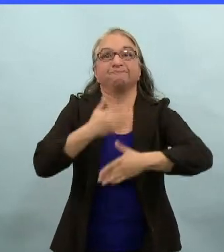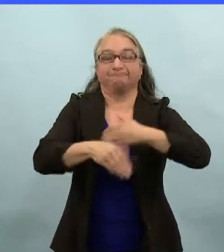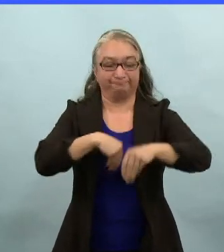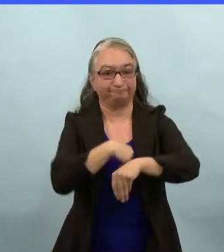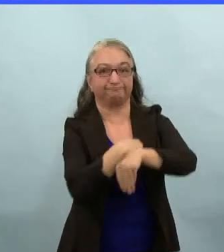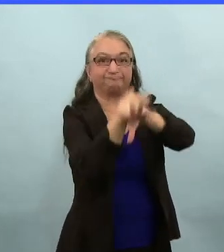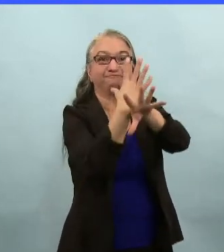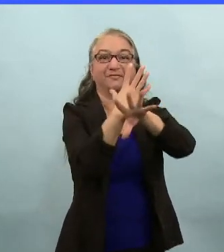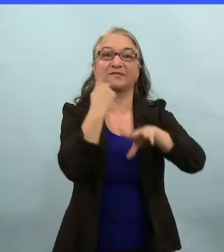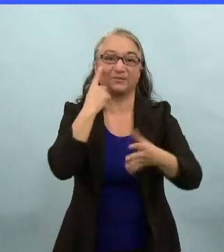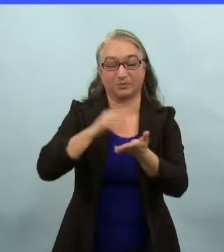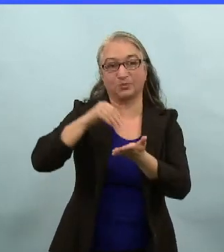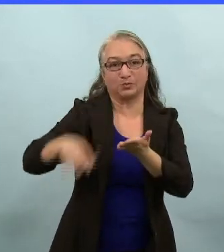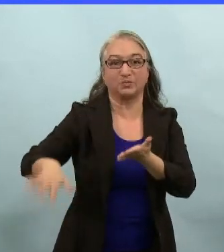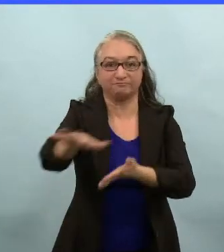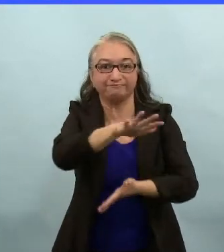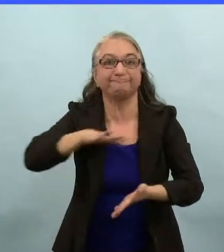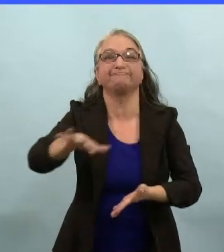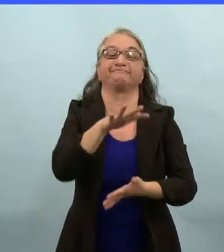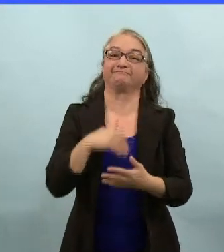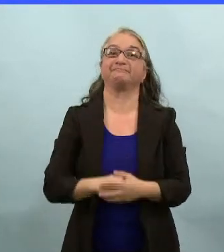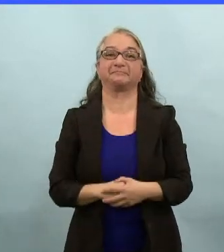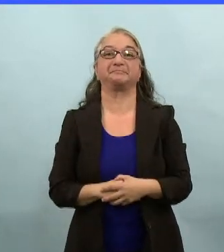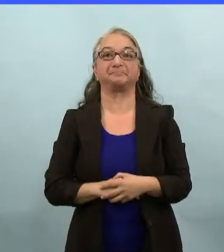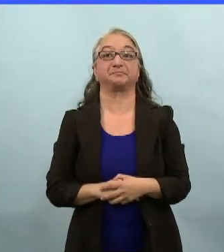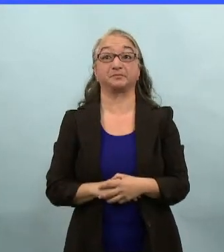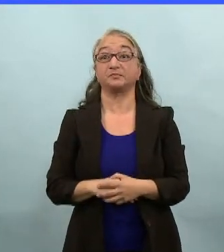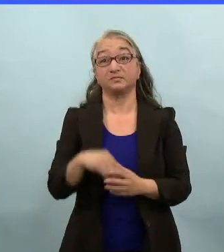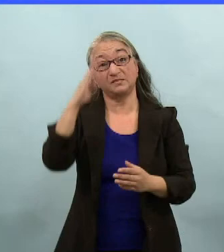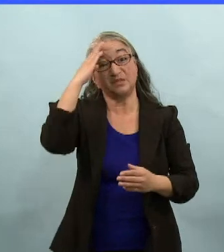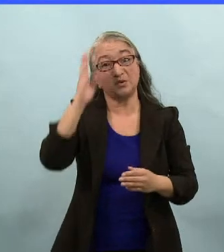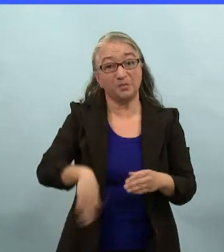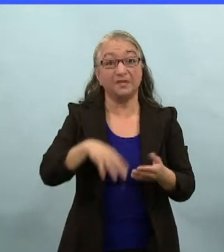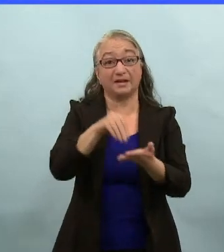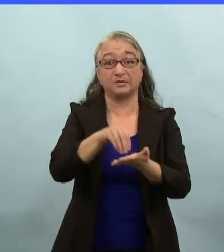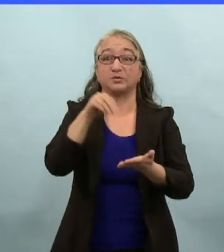while we know our children are incredibly resilient we recognize that this week